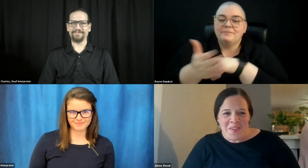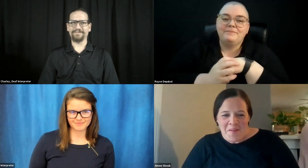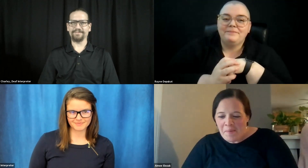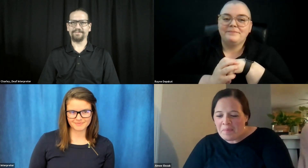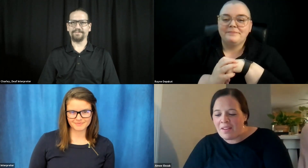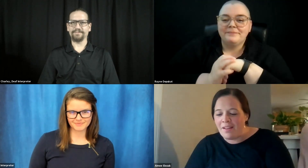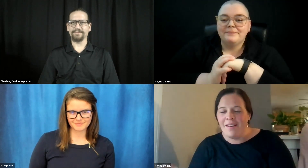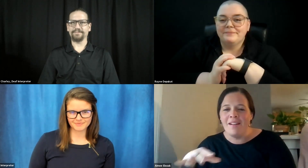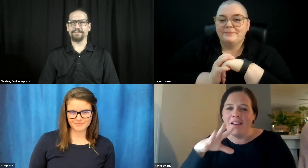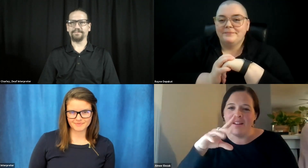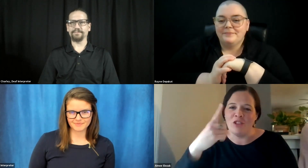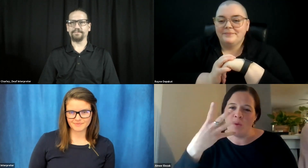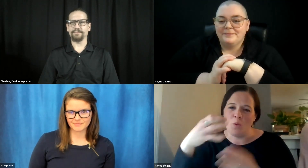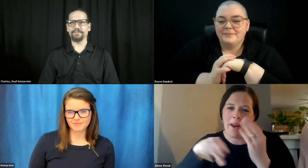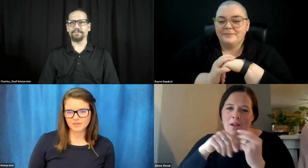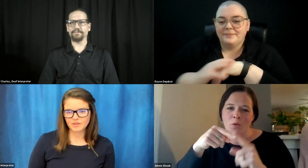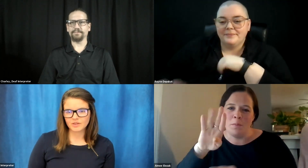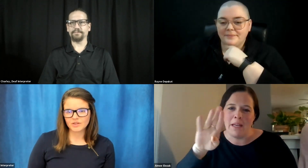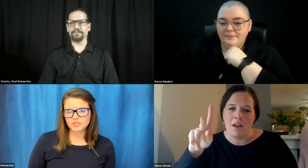switching out, Amy.